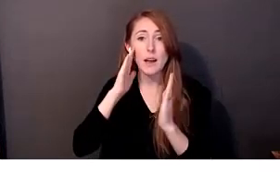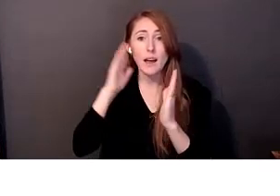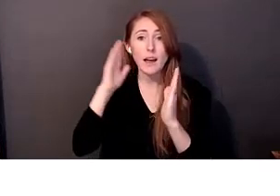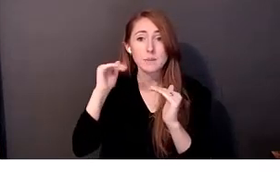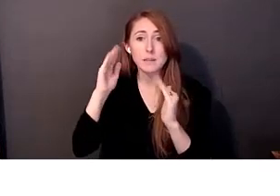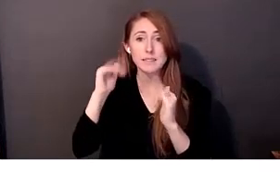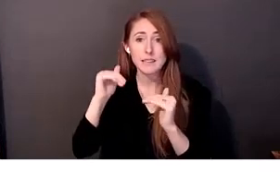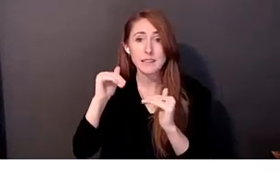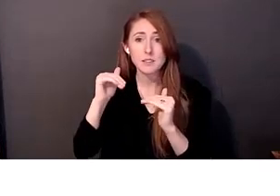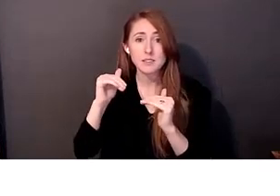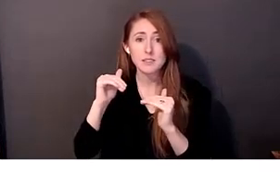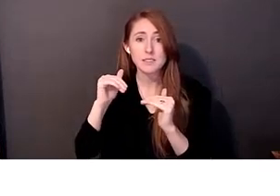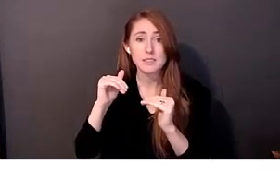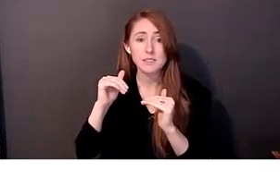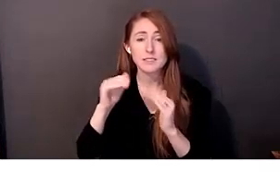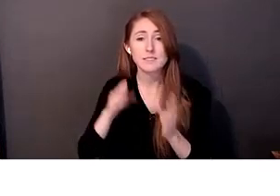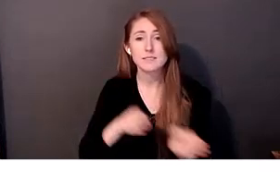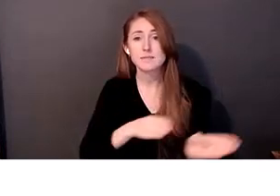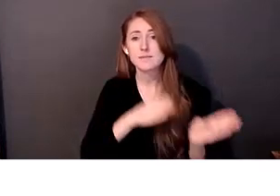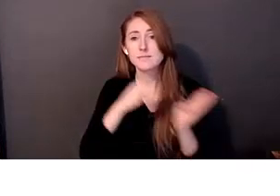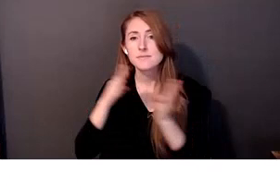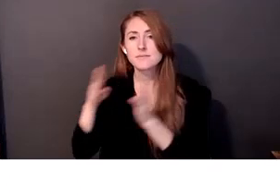So it's very important to talk about what